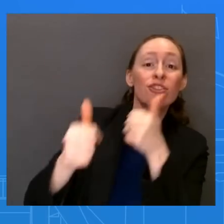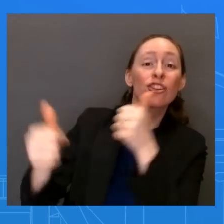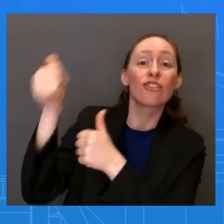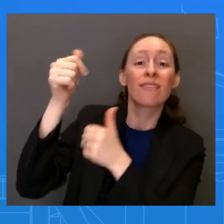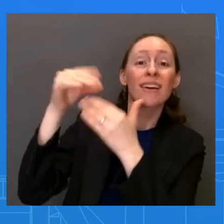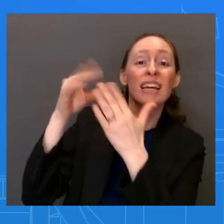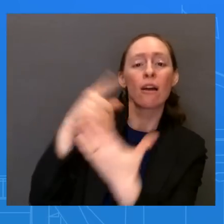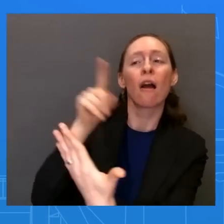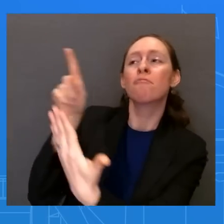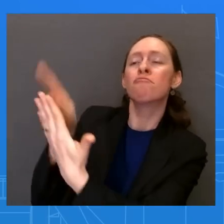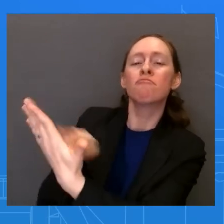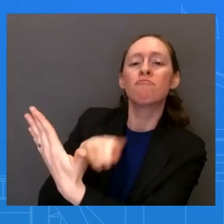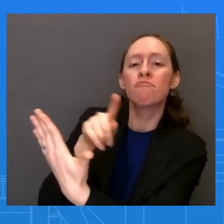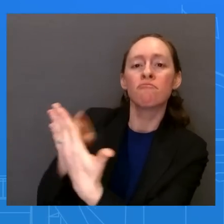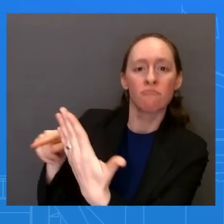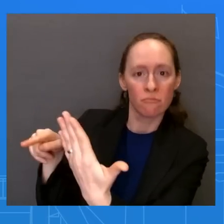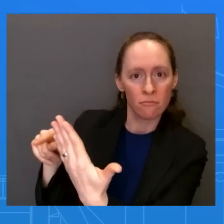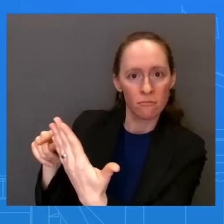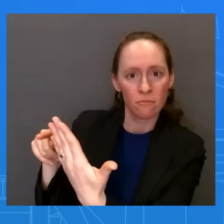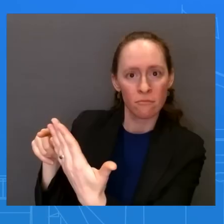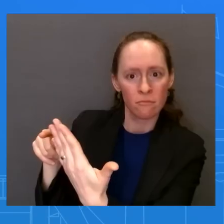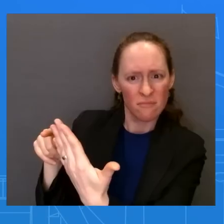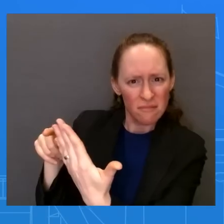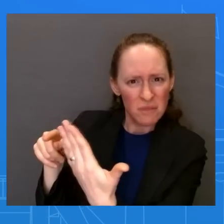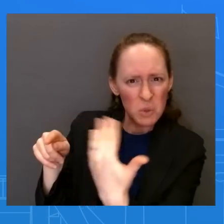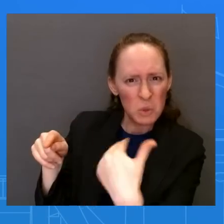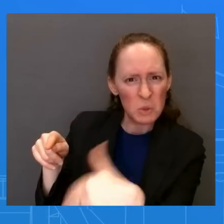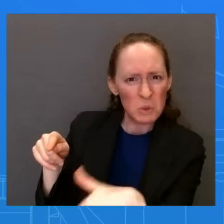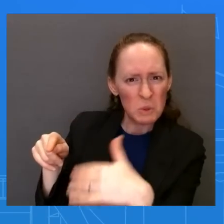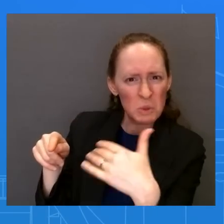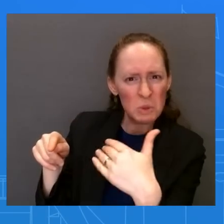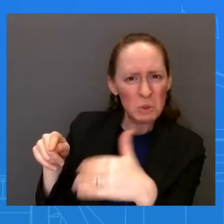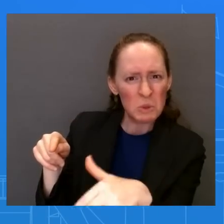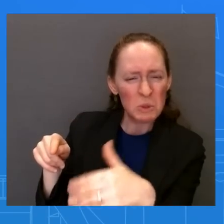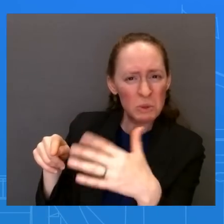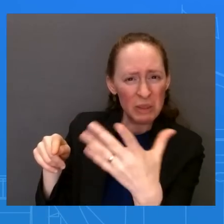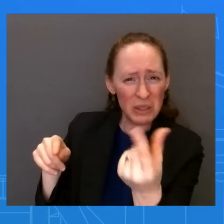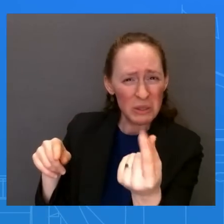Ms. Jean-Pierre: So, let me just say that we do see Turkey as a reliable ally.